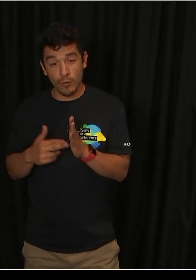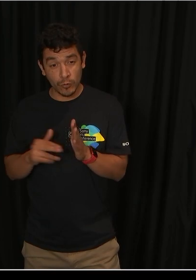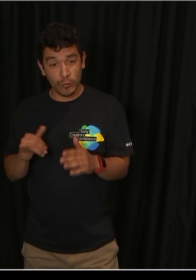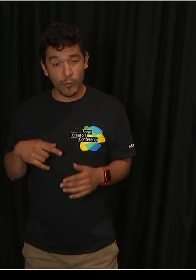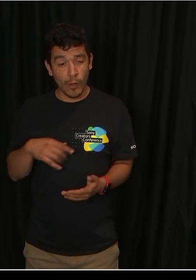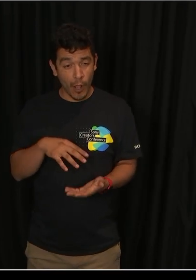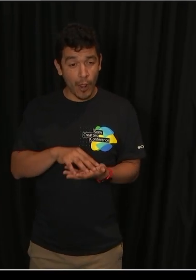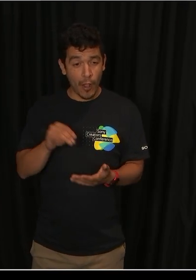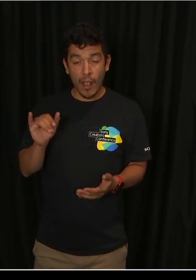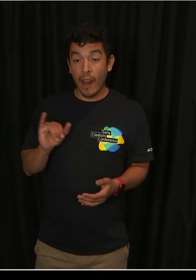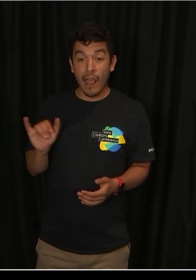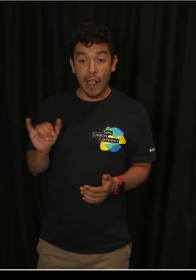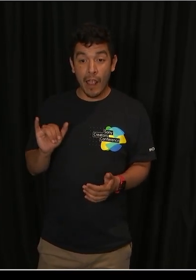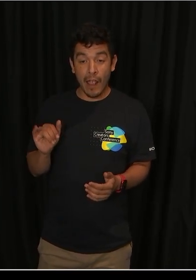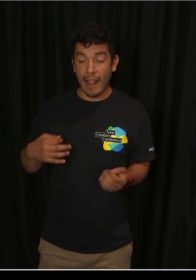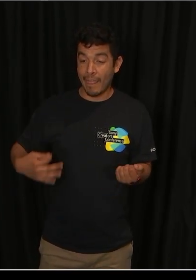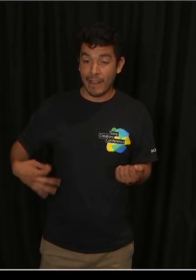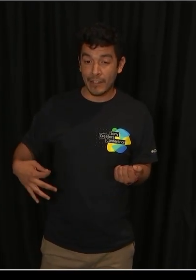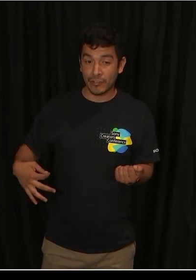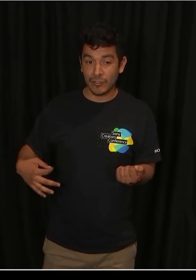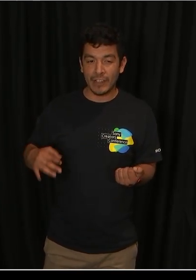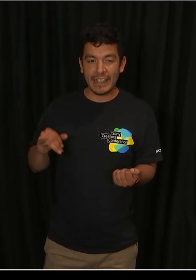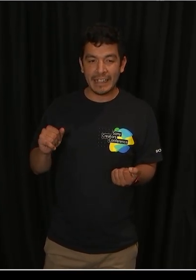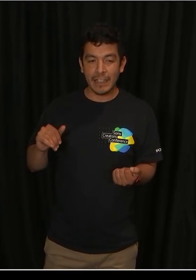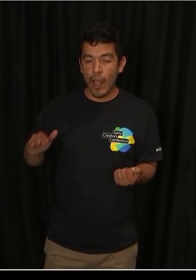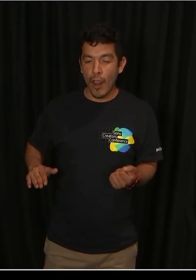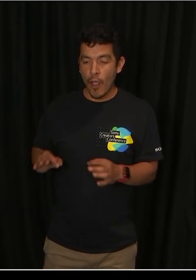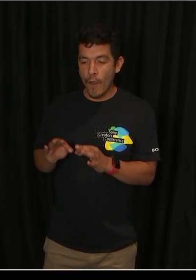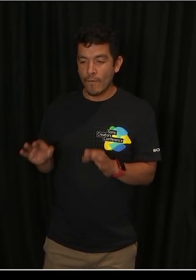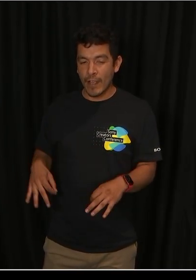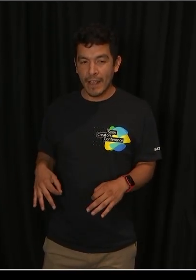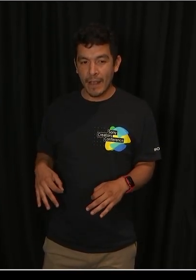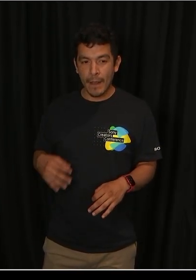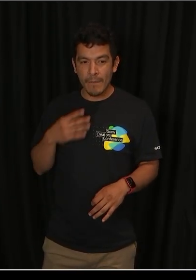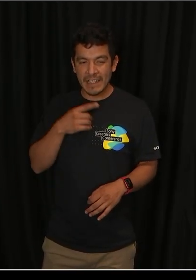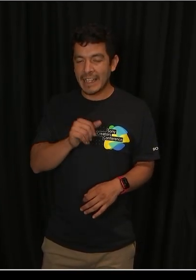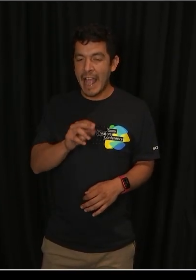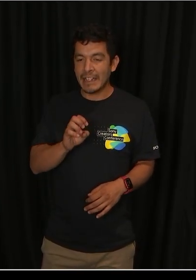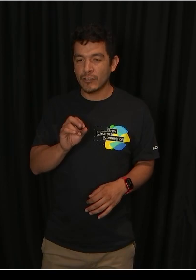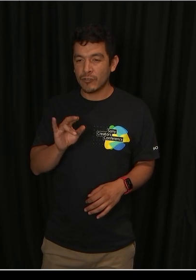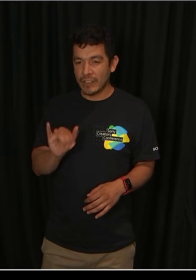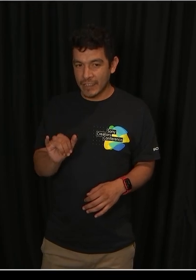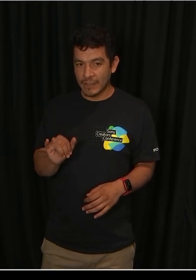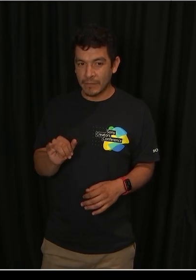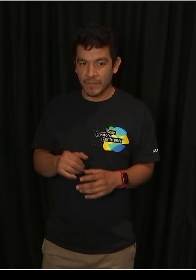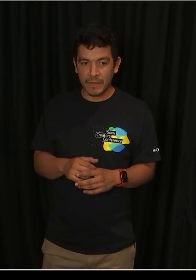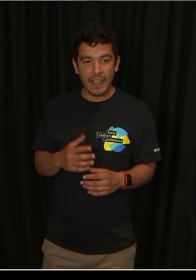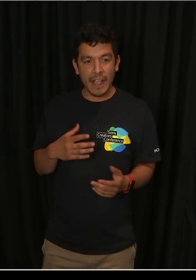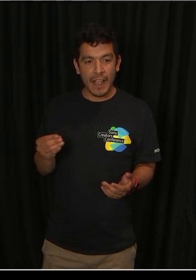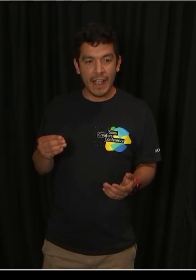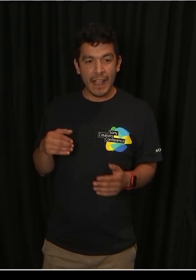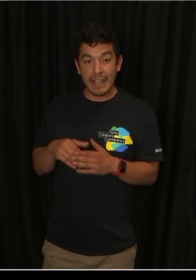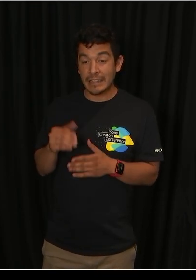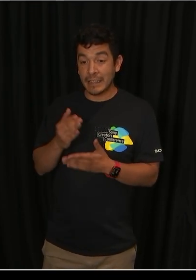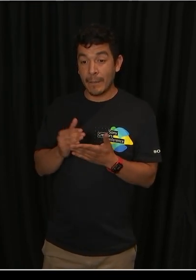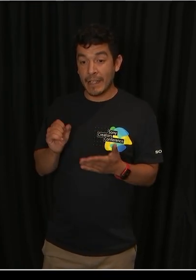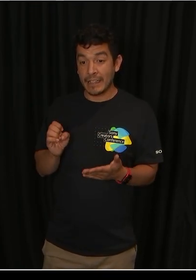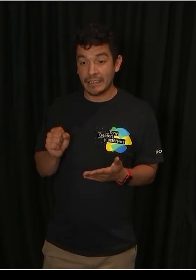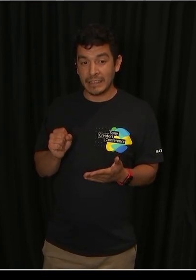like the guitar is a lower frame rate because it's an accessory, and in some cases his jacket is